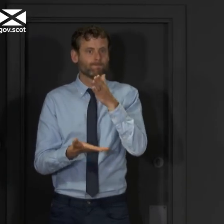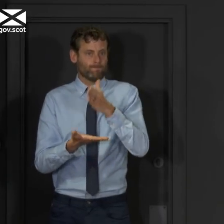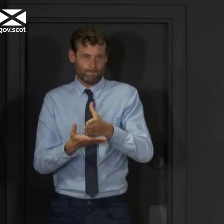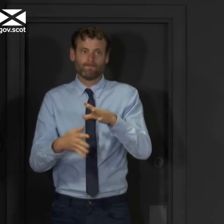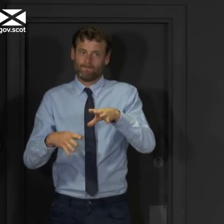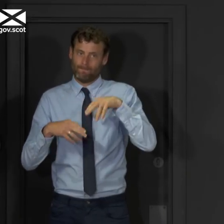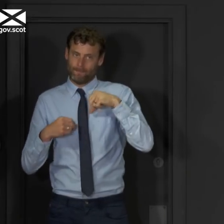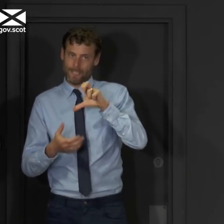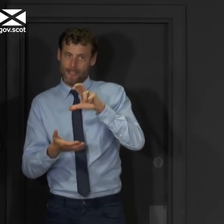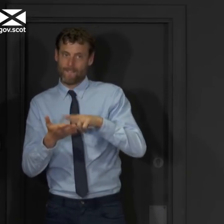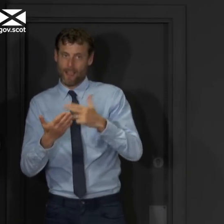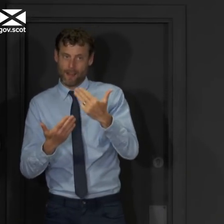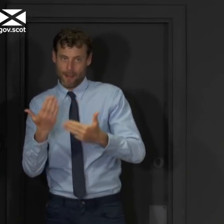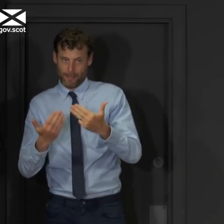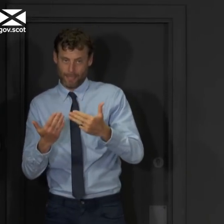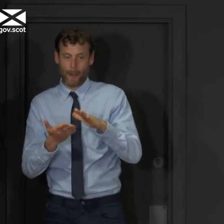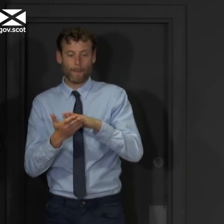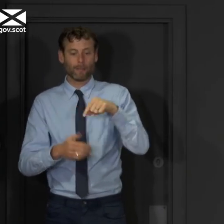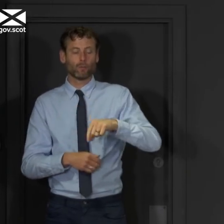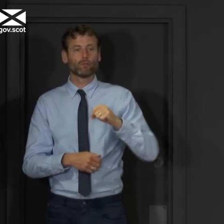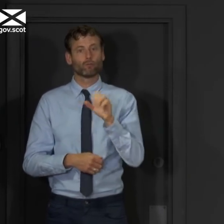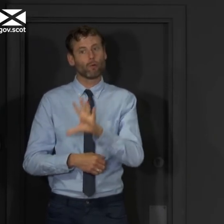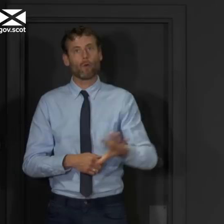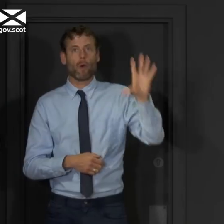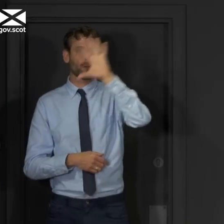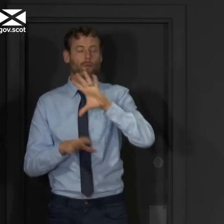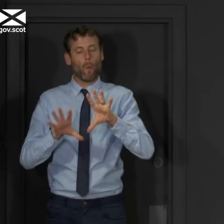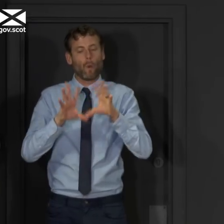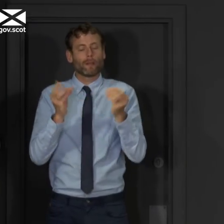the virus - the total number of deaths in Scotland, under that measurement, is now therefore